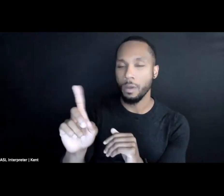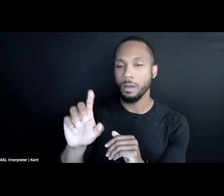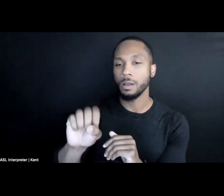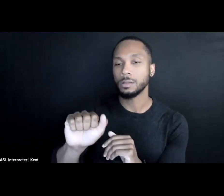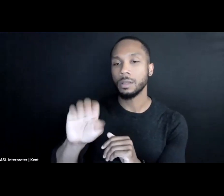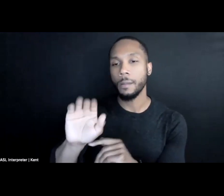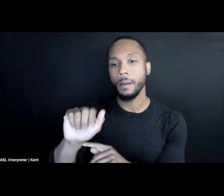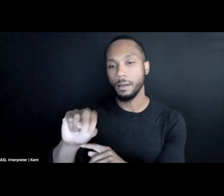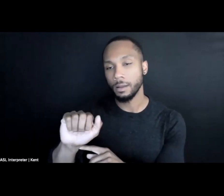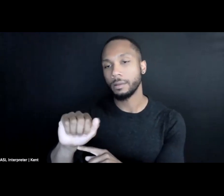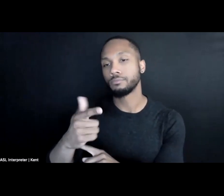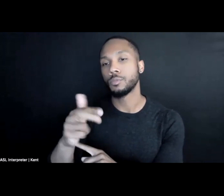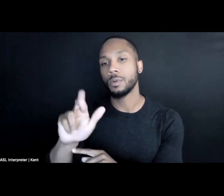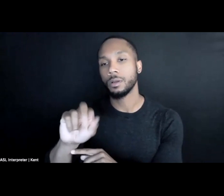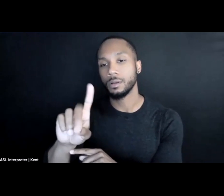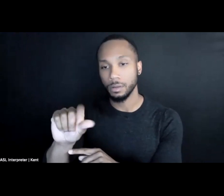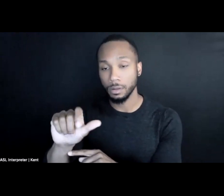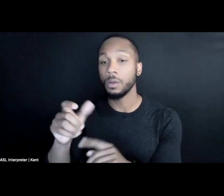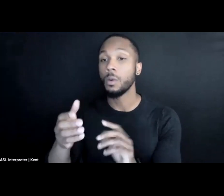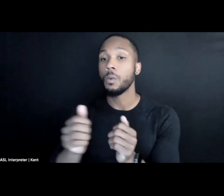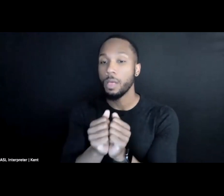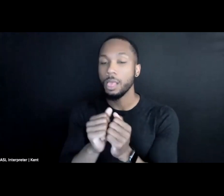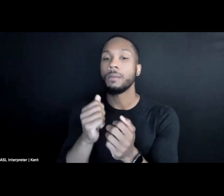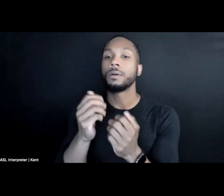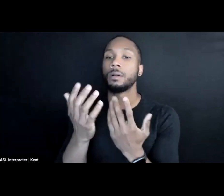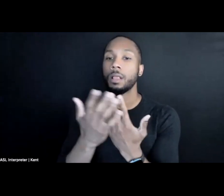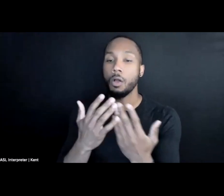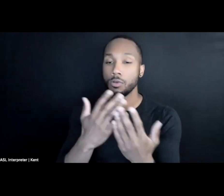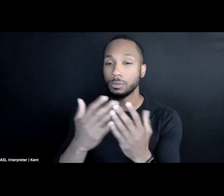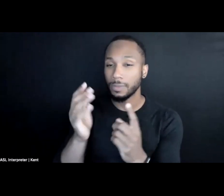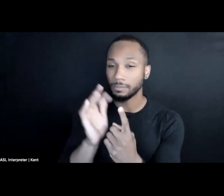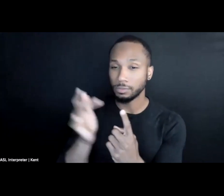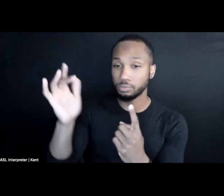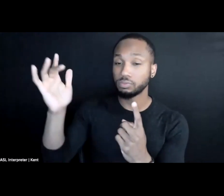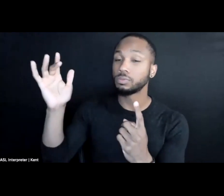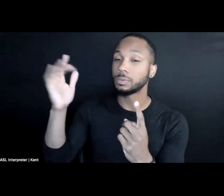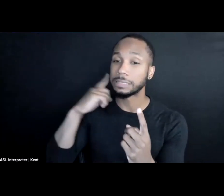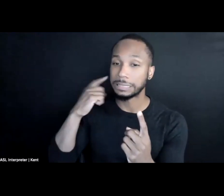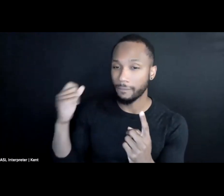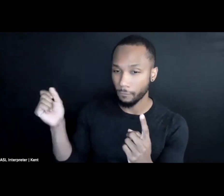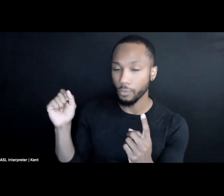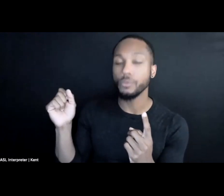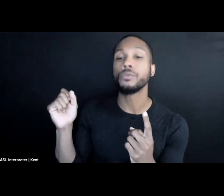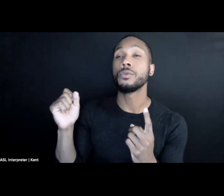With a cloth My fingers shine Silver while I watch the pines